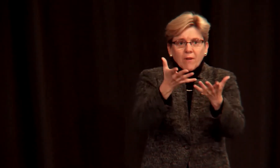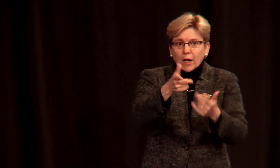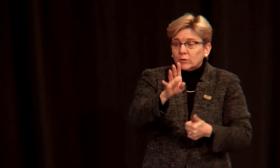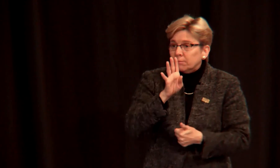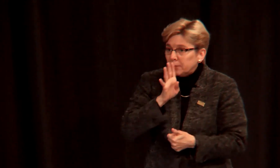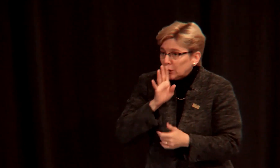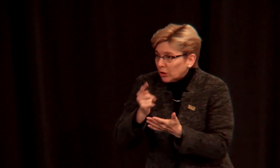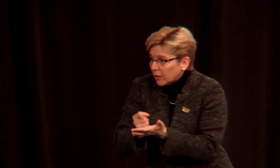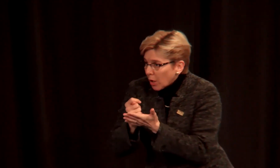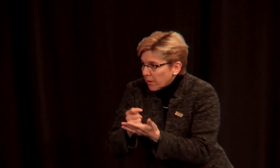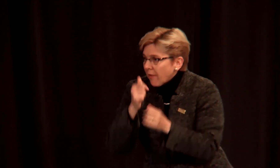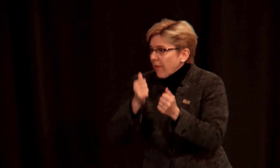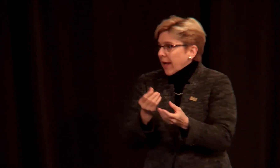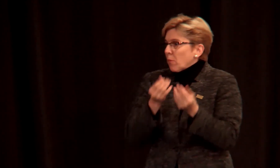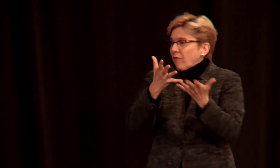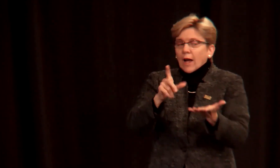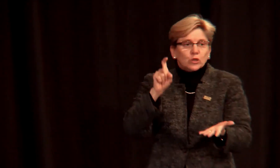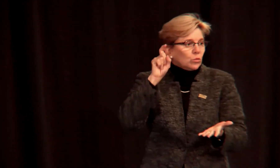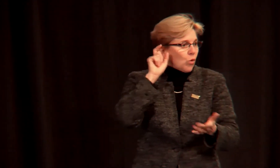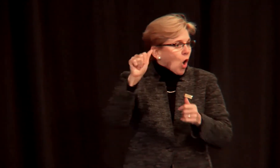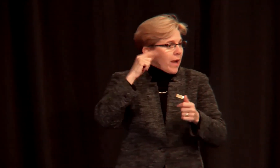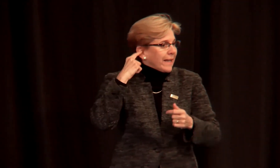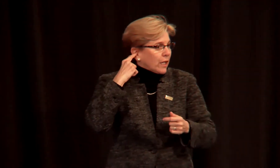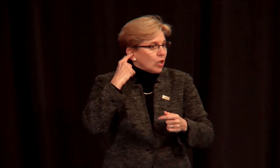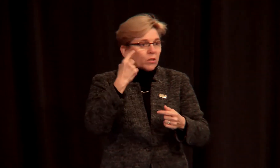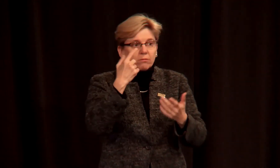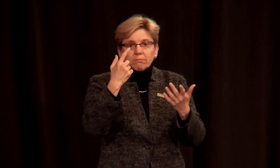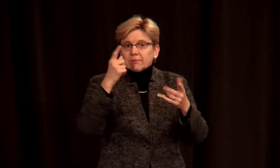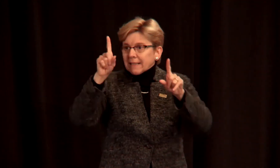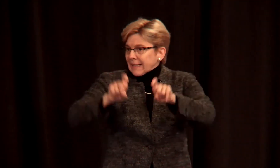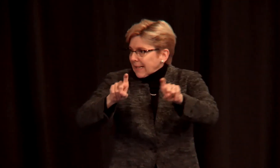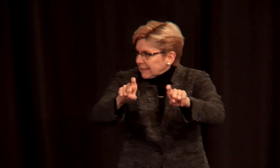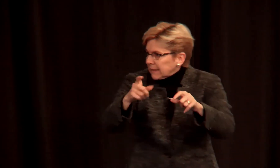they can provide speech therapy, hearing testing, auditory testing,